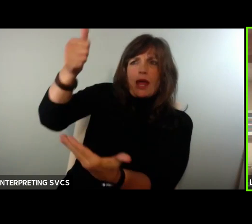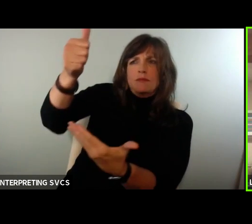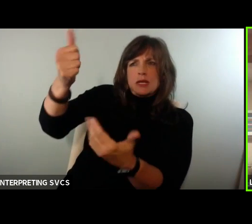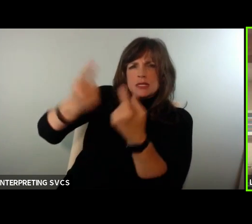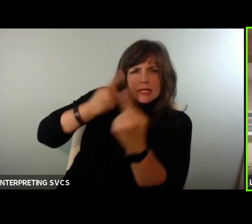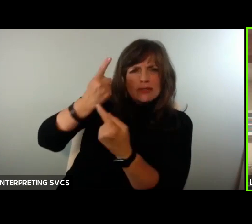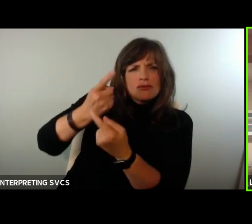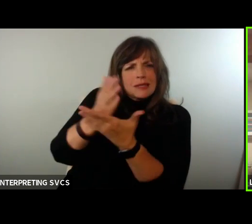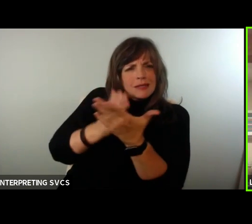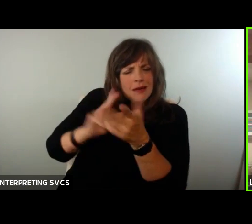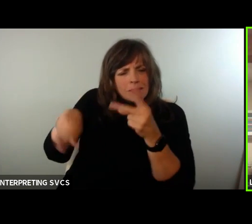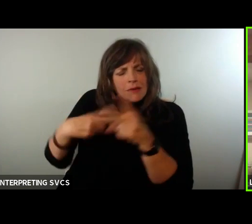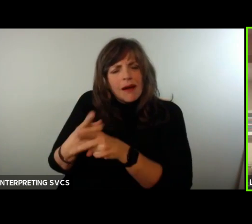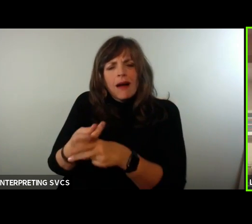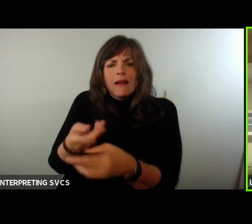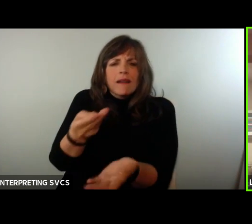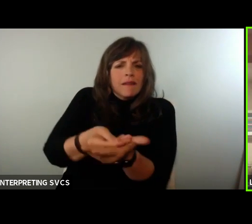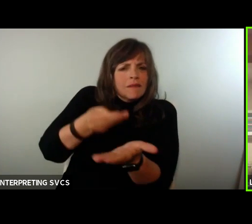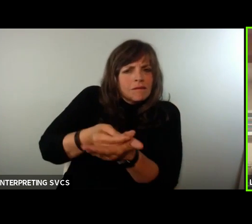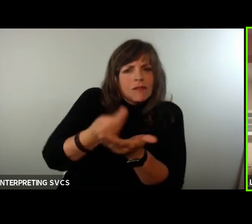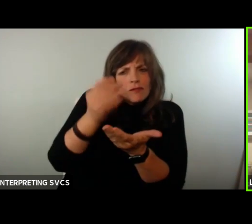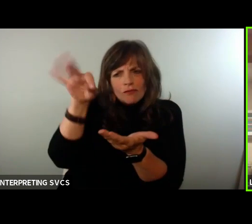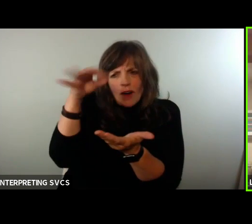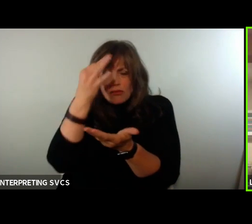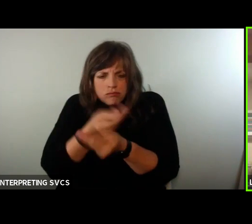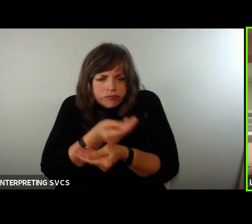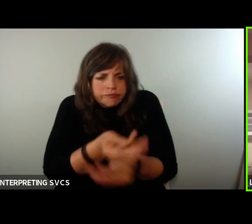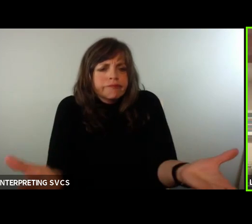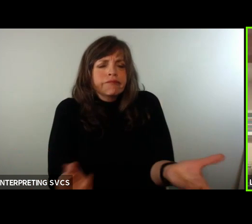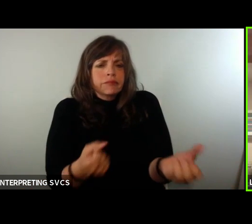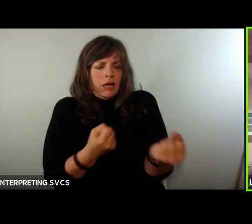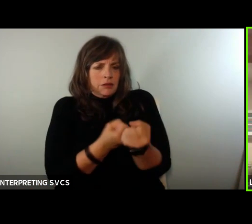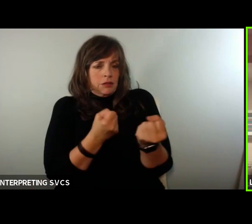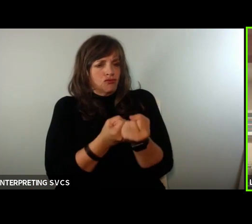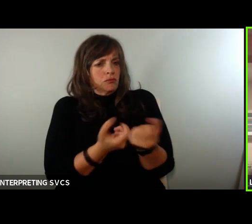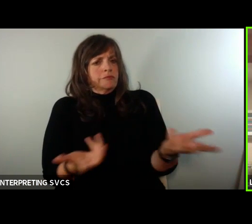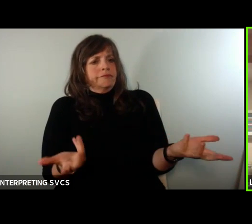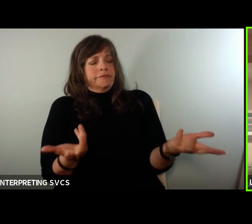of federal economic assistance, theaters and theater artists were urged to speak up